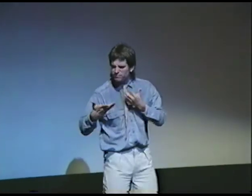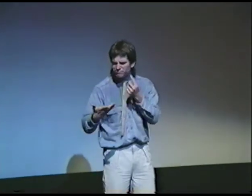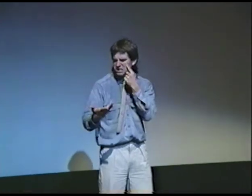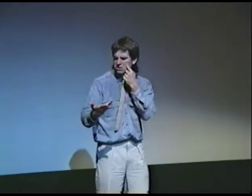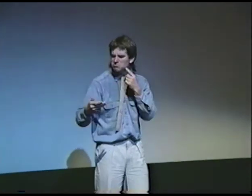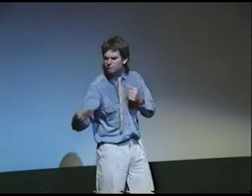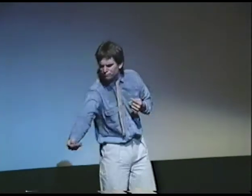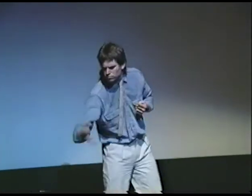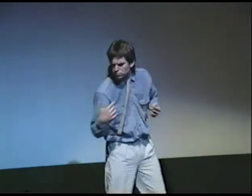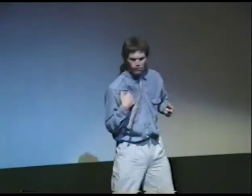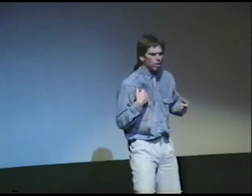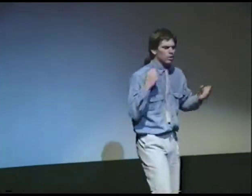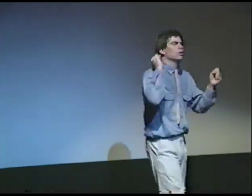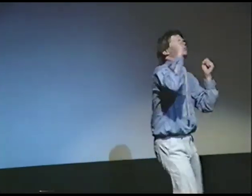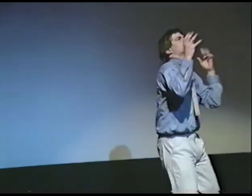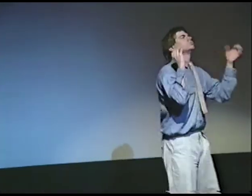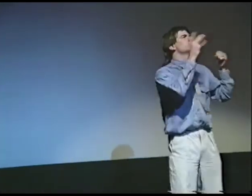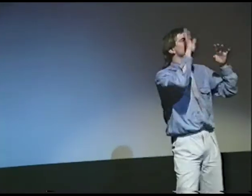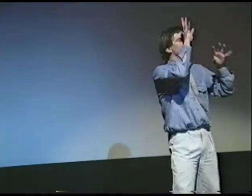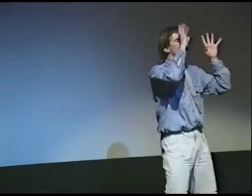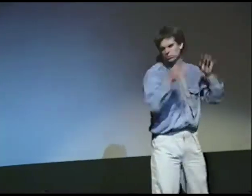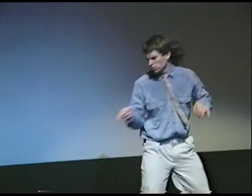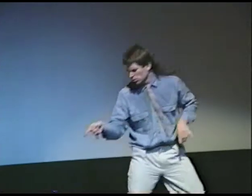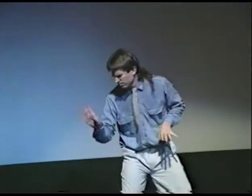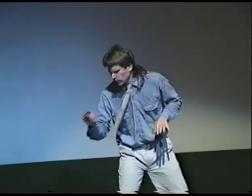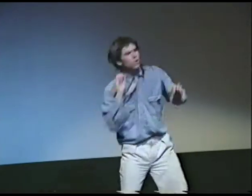about how I want to translate that into sign.